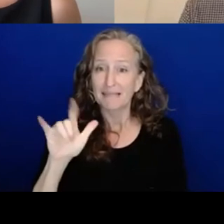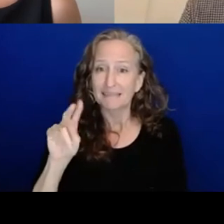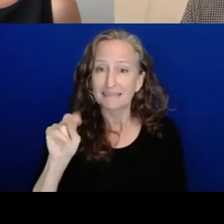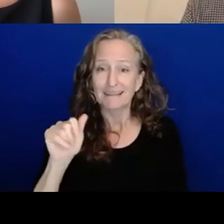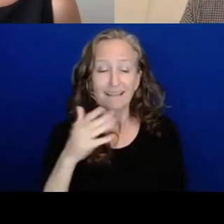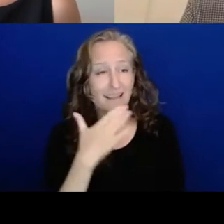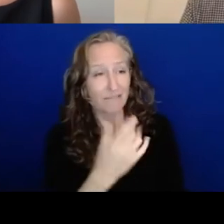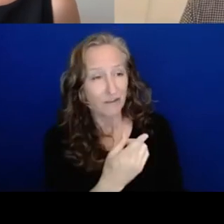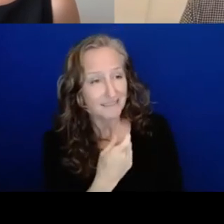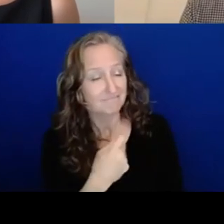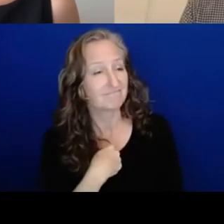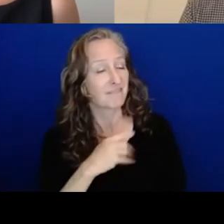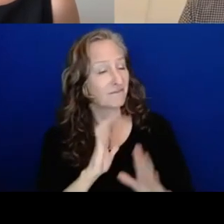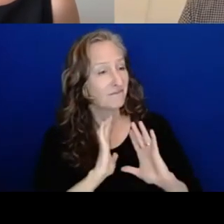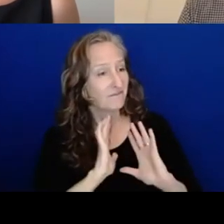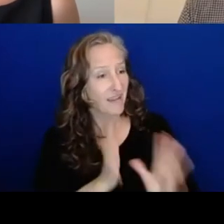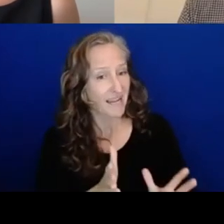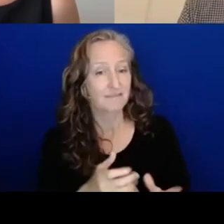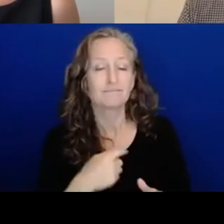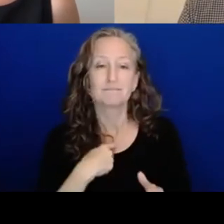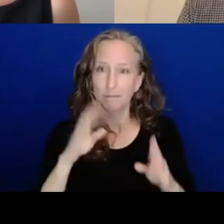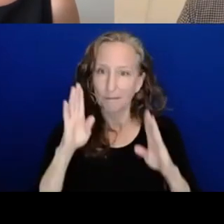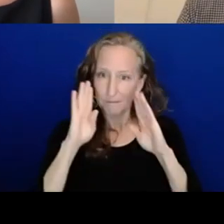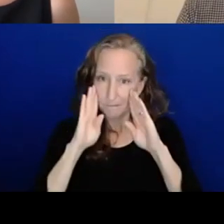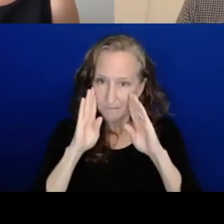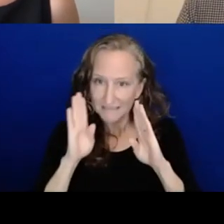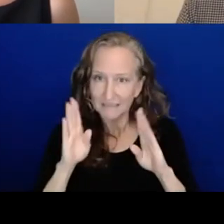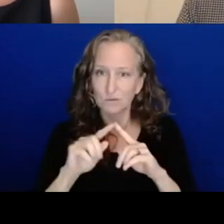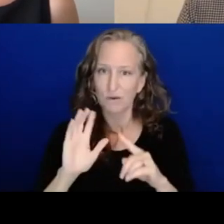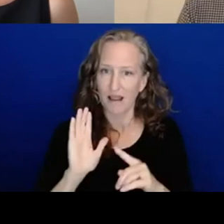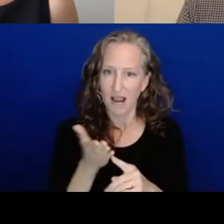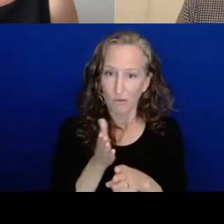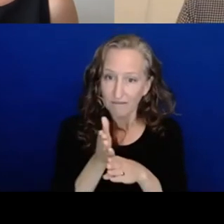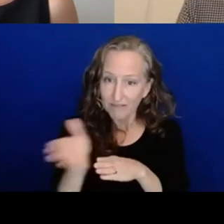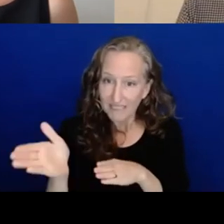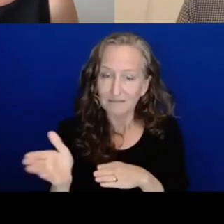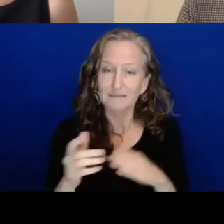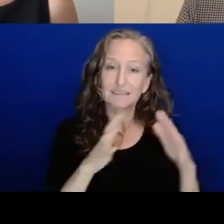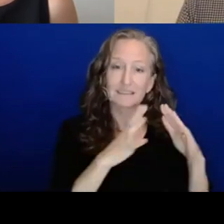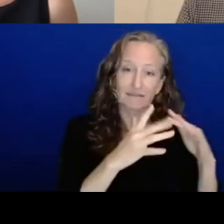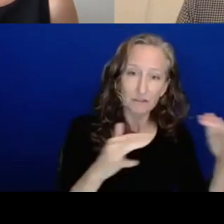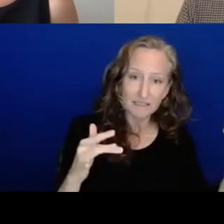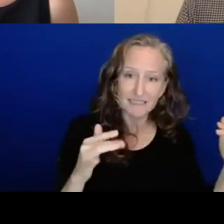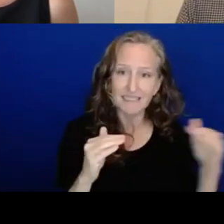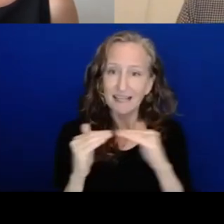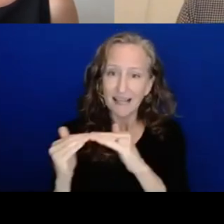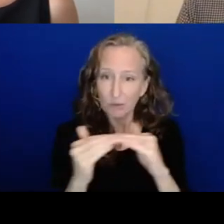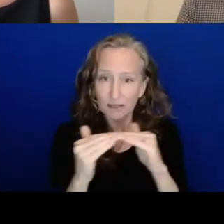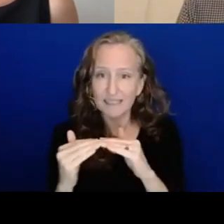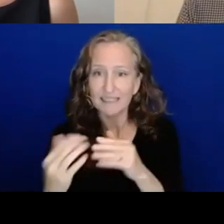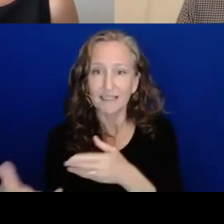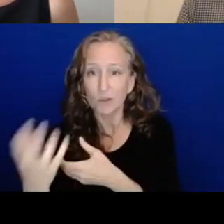attention to our beloved field of diversity, equity and inclusion and belonging. And very